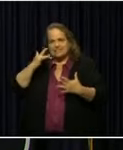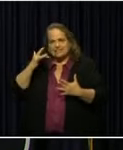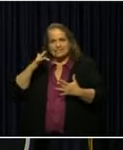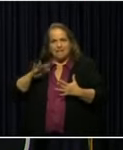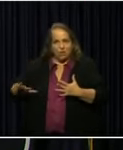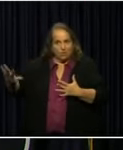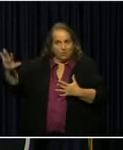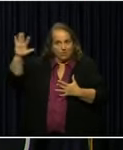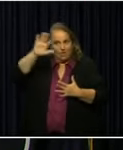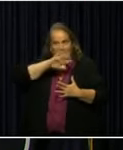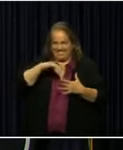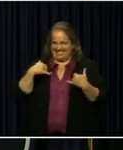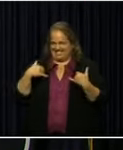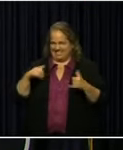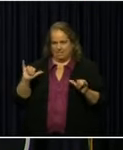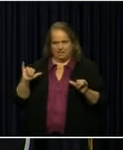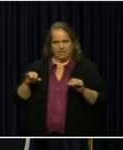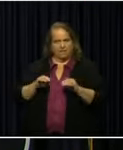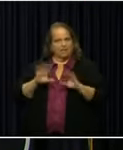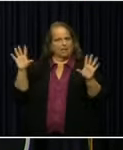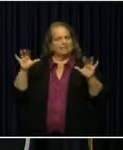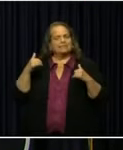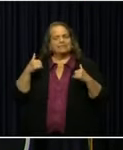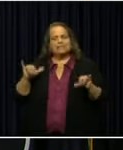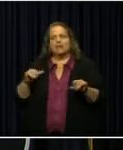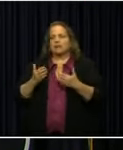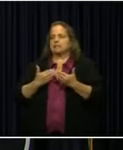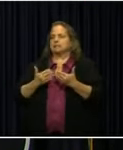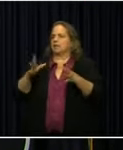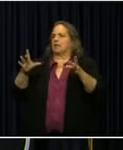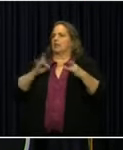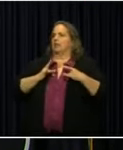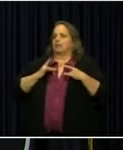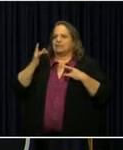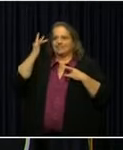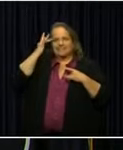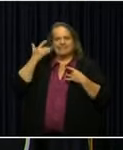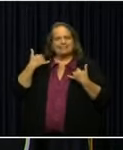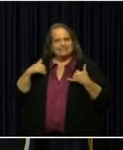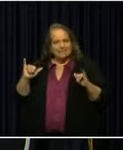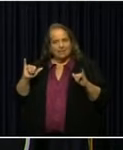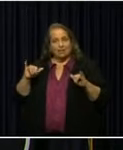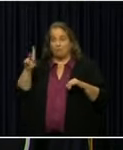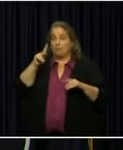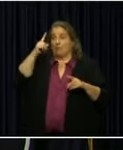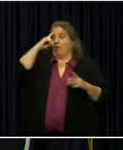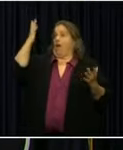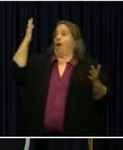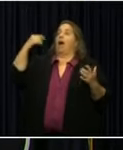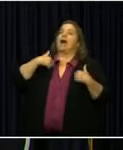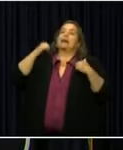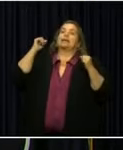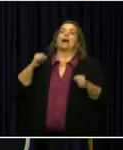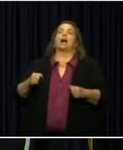COMMUNITY A LITTLE SEPARATELY BECAUSE ONCE THEY HAVE ENOUGH PPE TO WITHSTAND A SURGE, WE